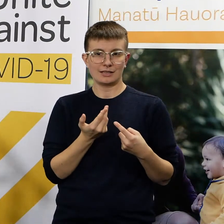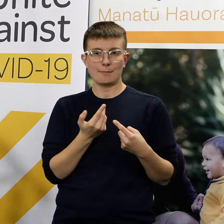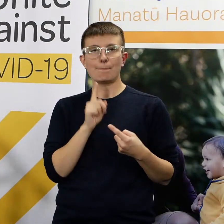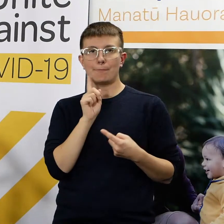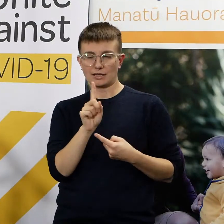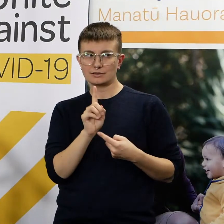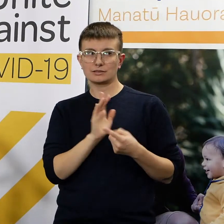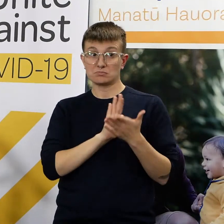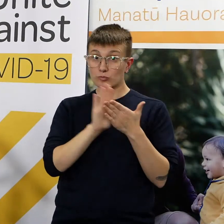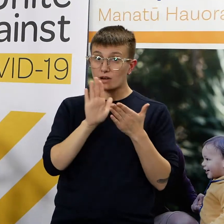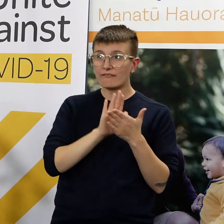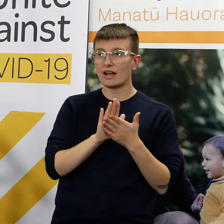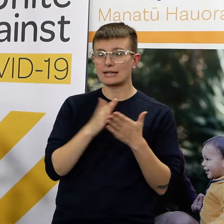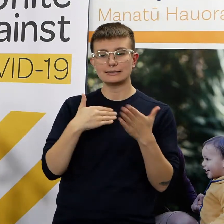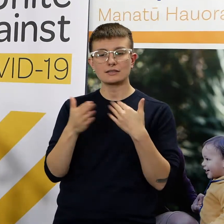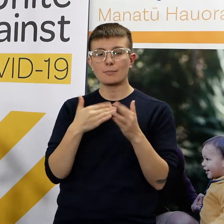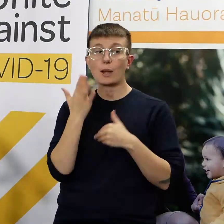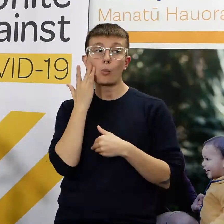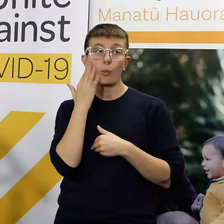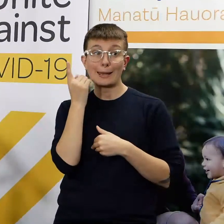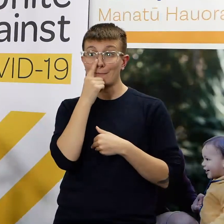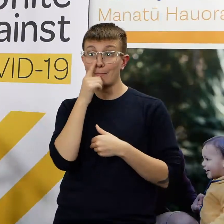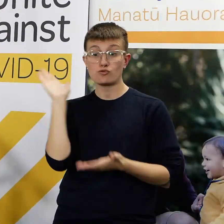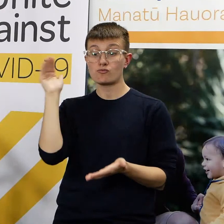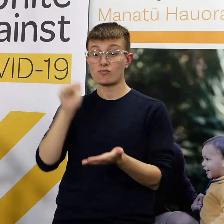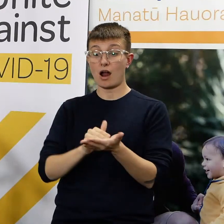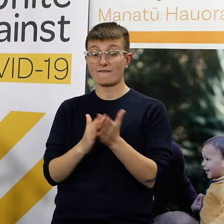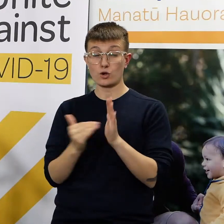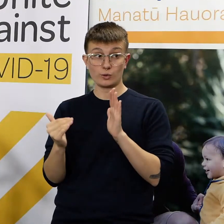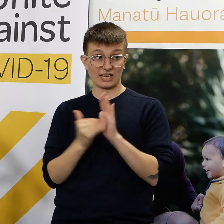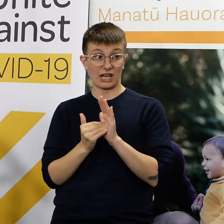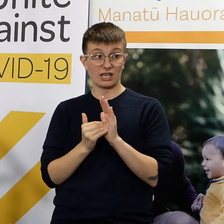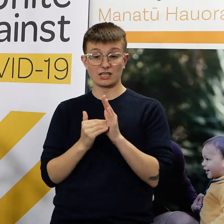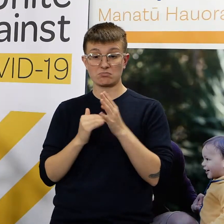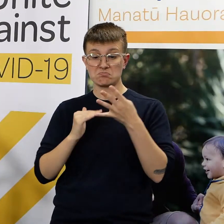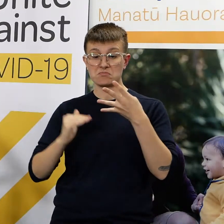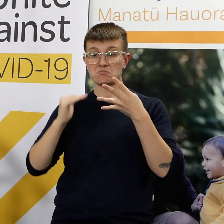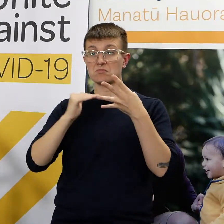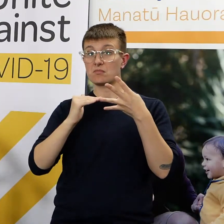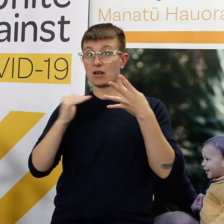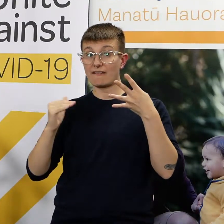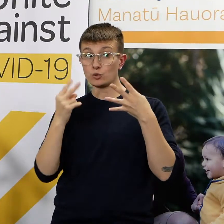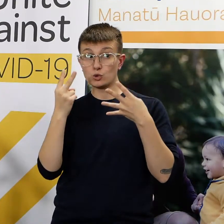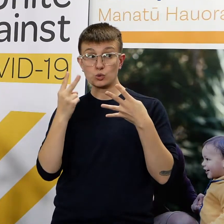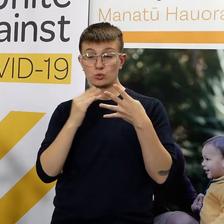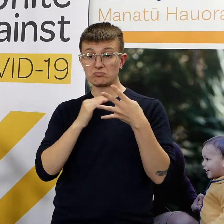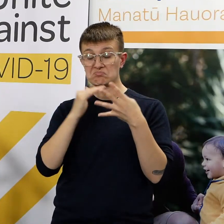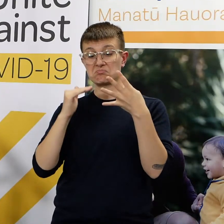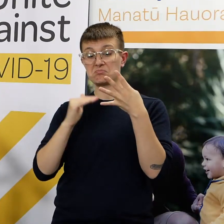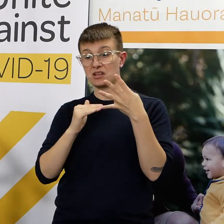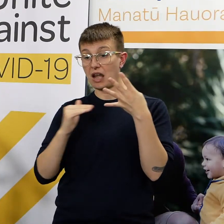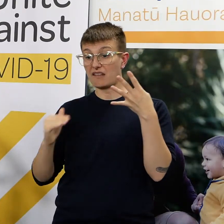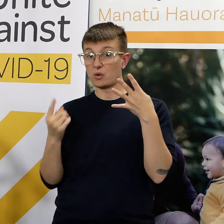whether it was under the alert level two or the alert level one arrangements. We are under alert level one, and there